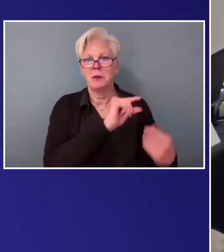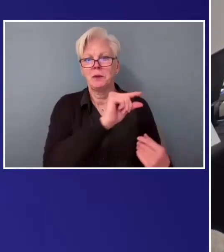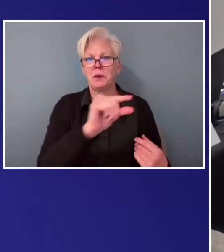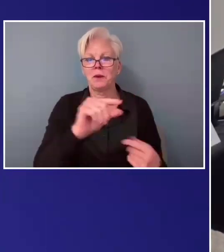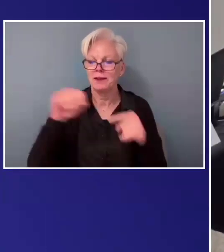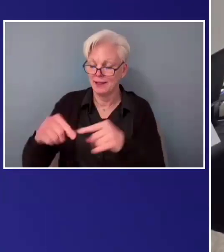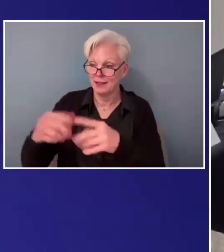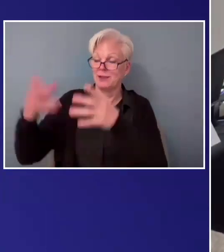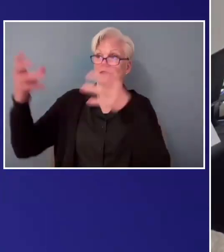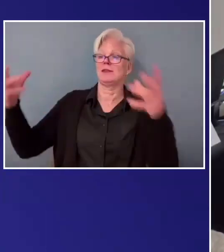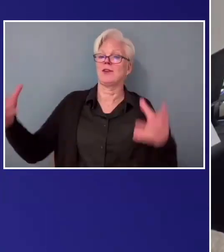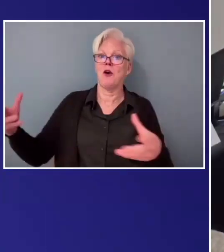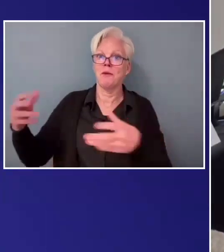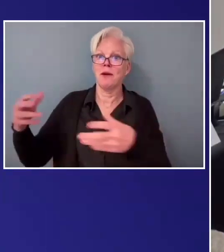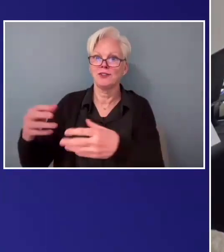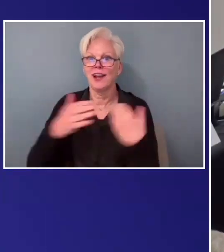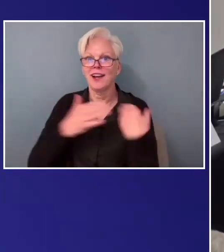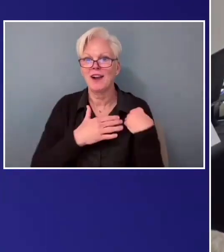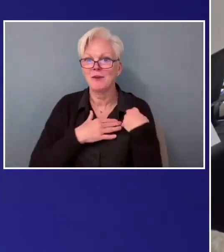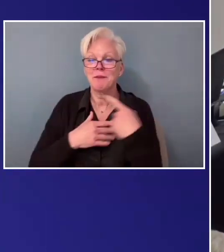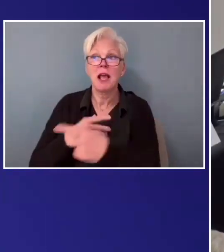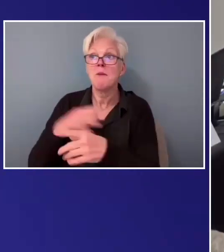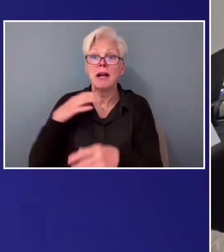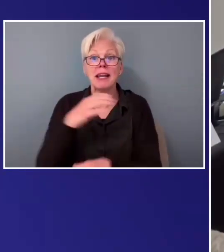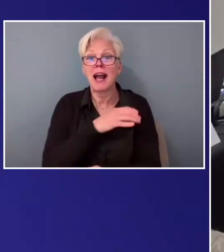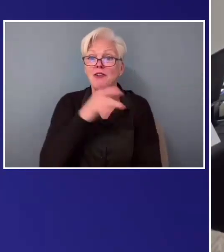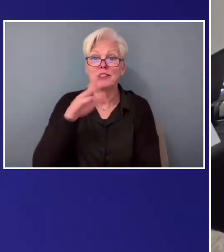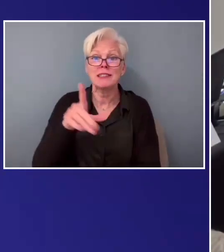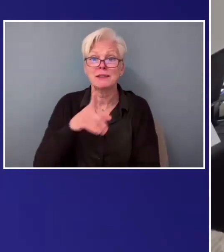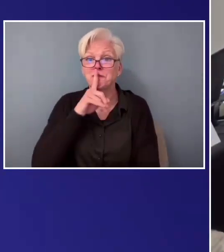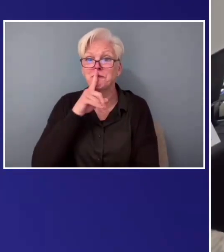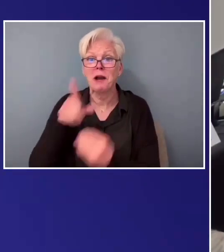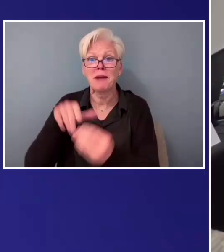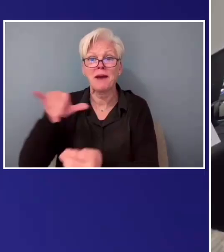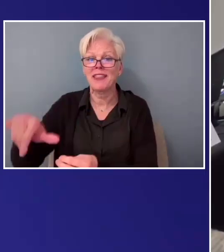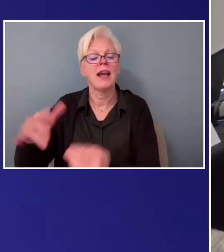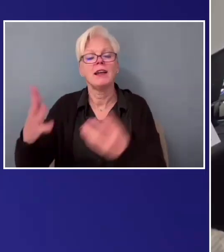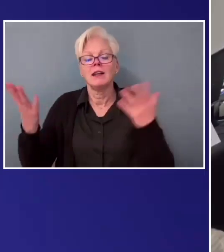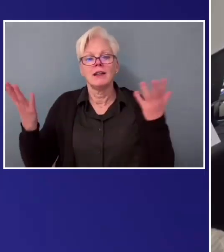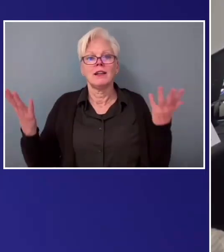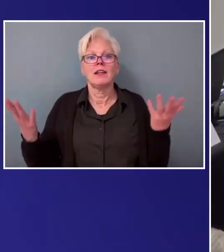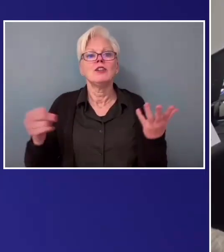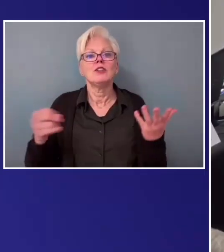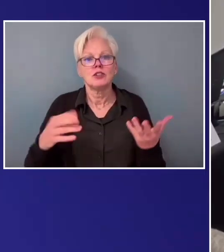And so I do totally align with the idea of getting to kind of a unified mechanism.